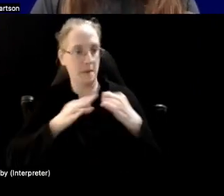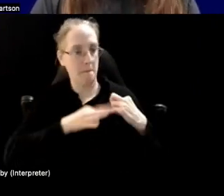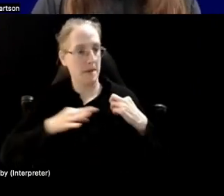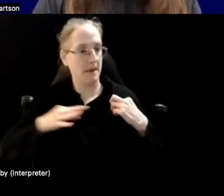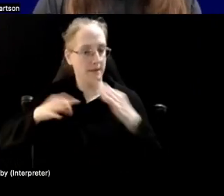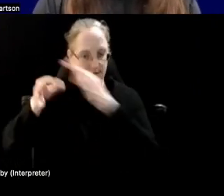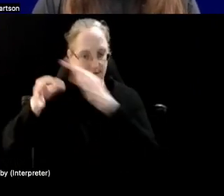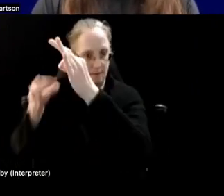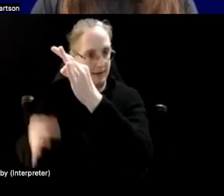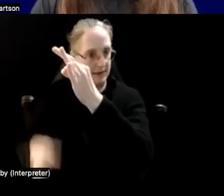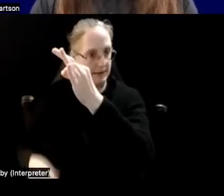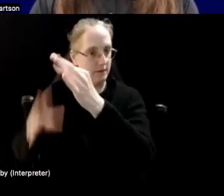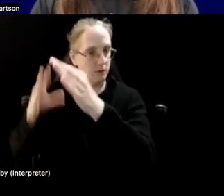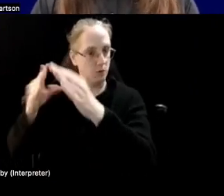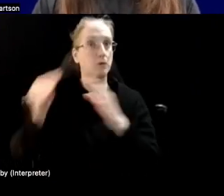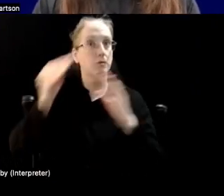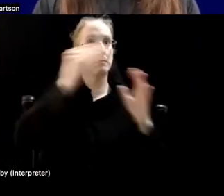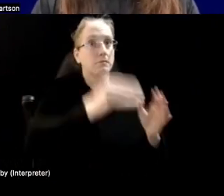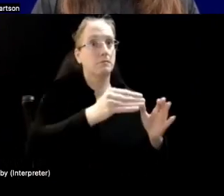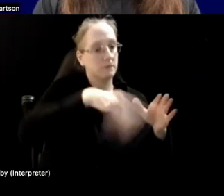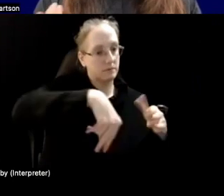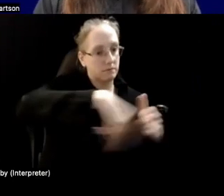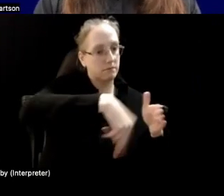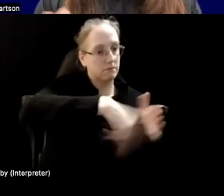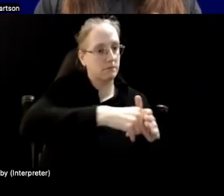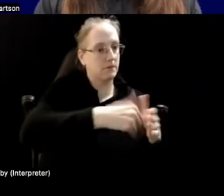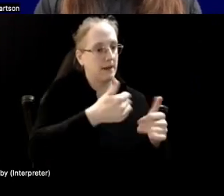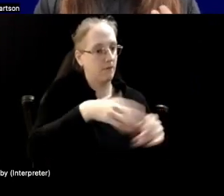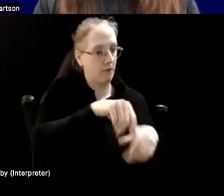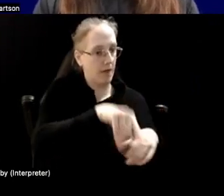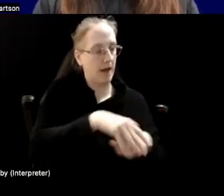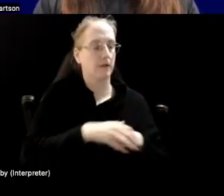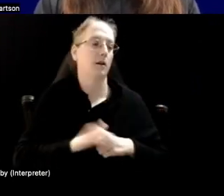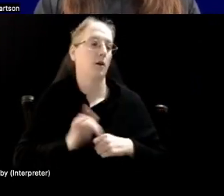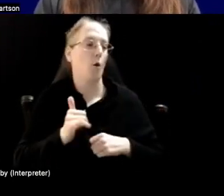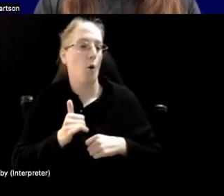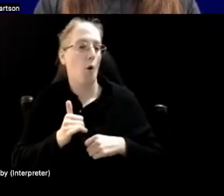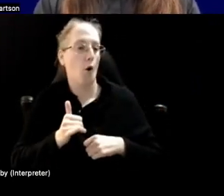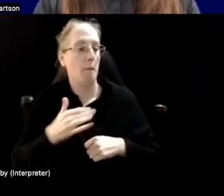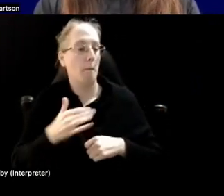maybe, we can bring them in, or maybe I'm going to start tapping in a really different rhythm, I'm